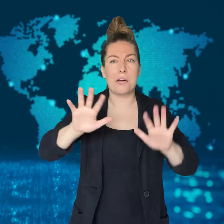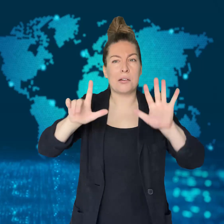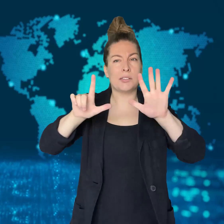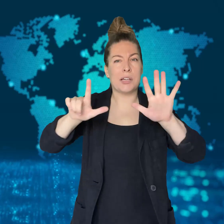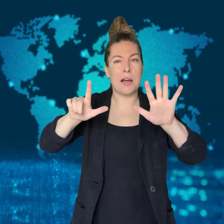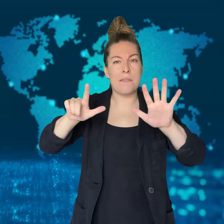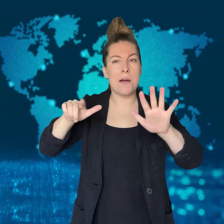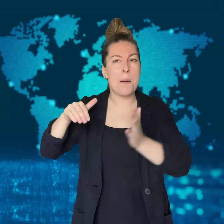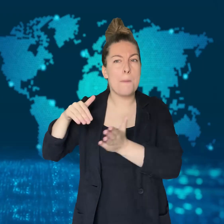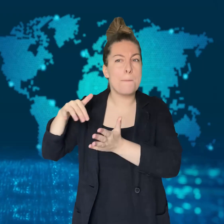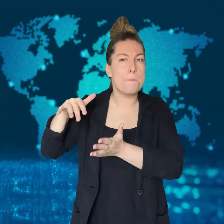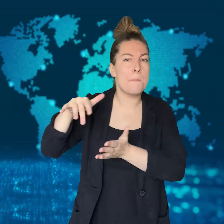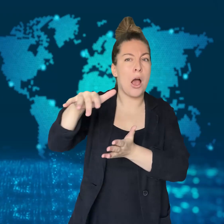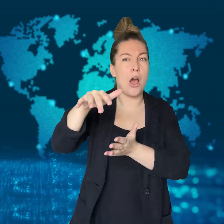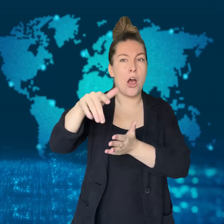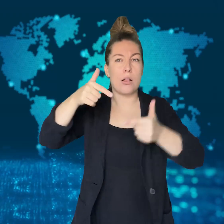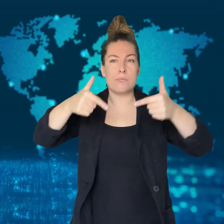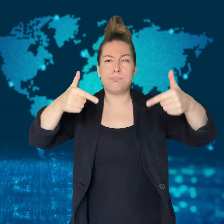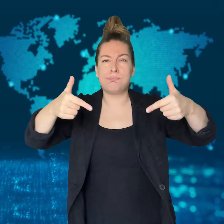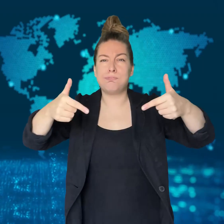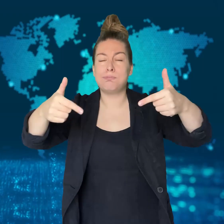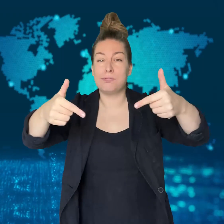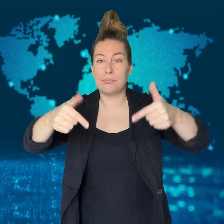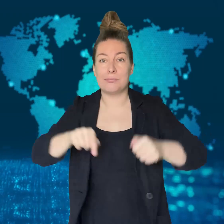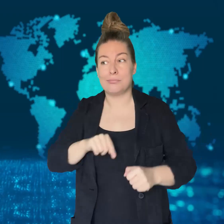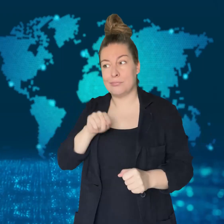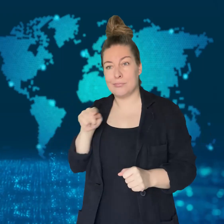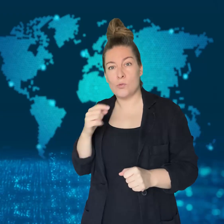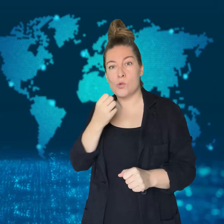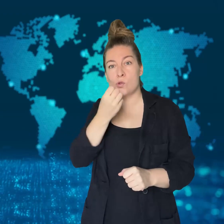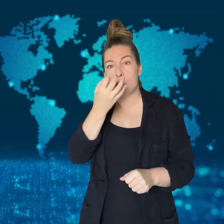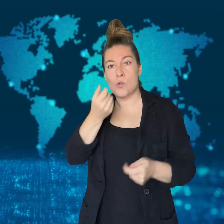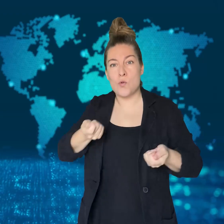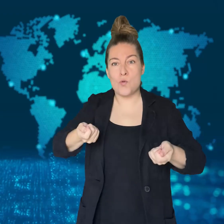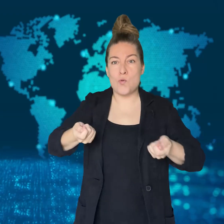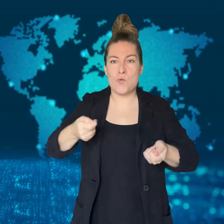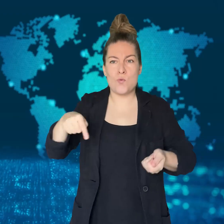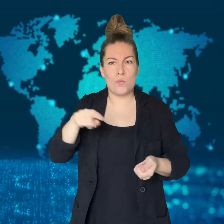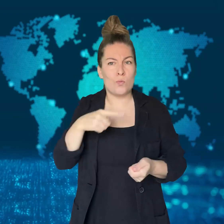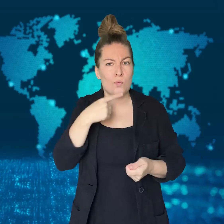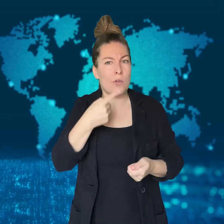According to Hong Kong's leaders,